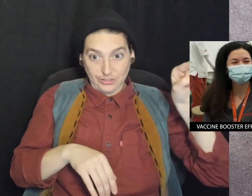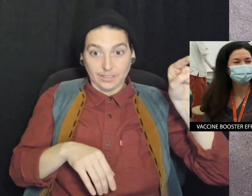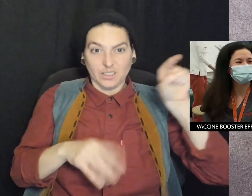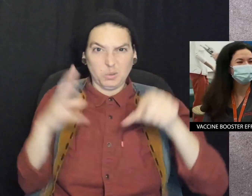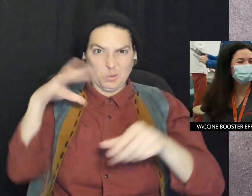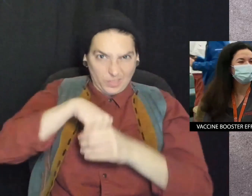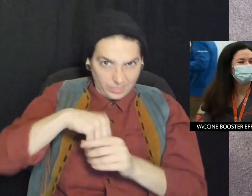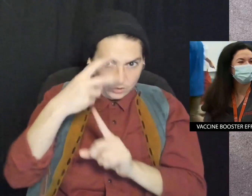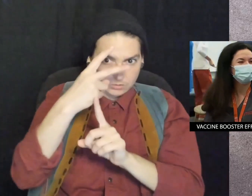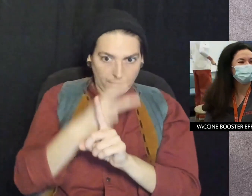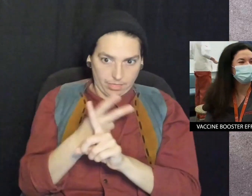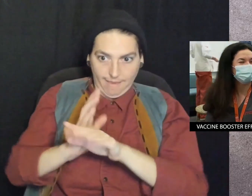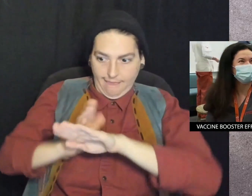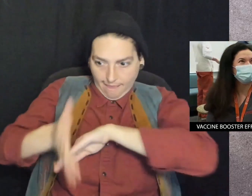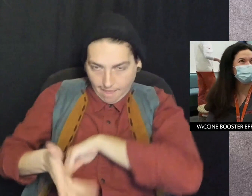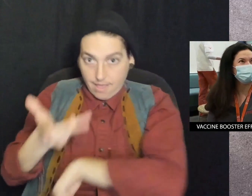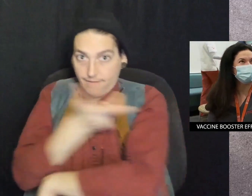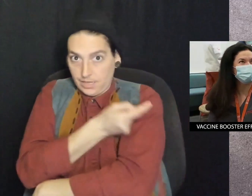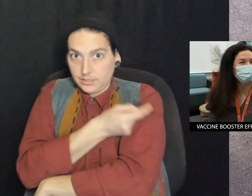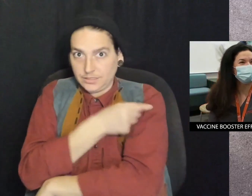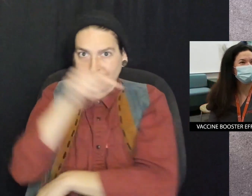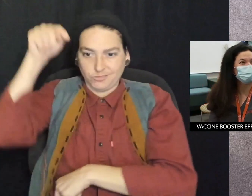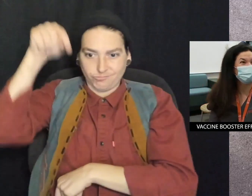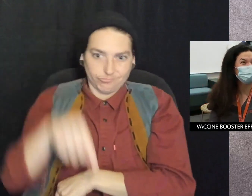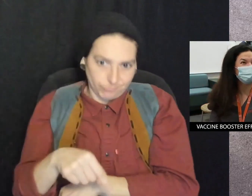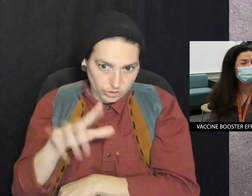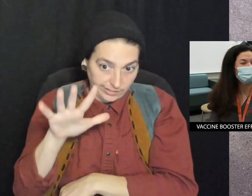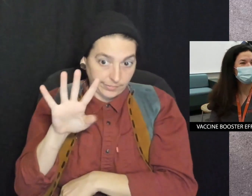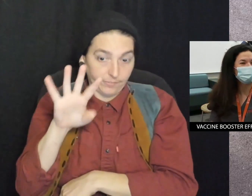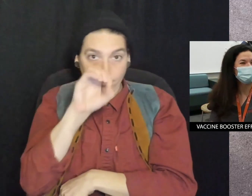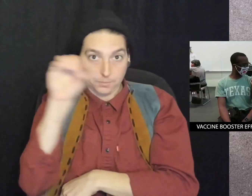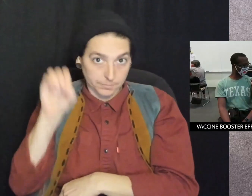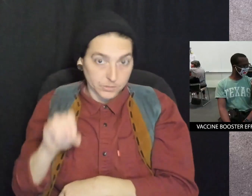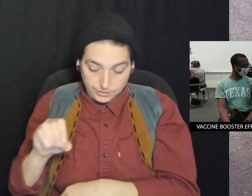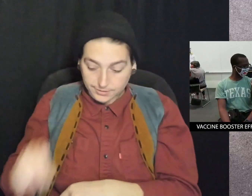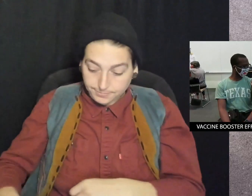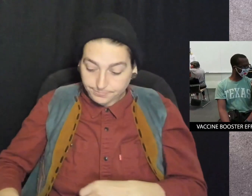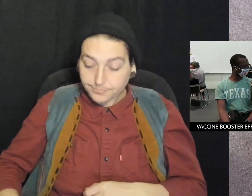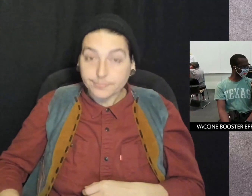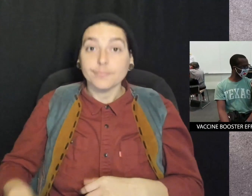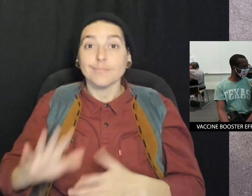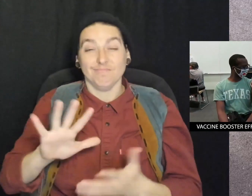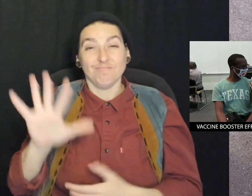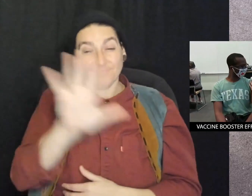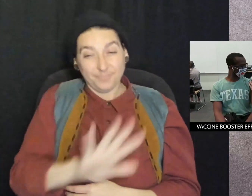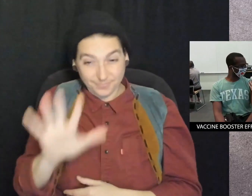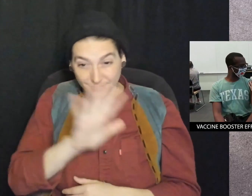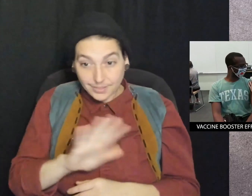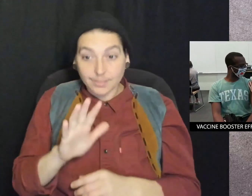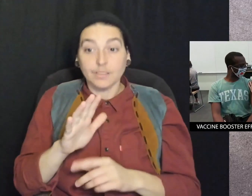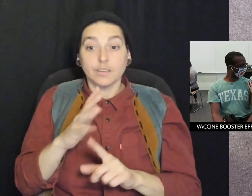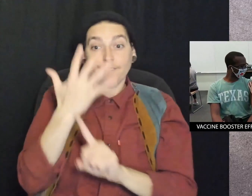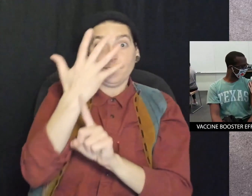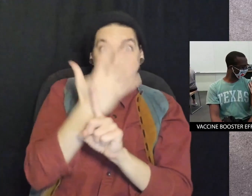the agency says that with the omicron variant vaccine effectiveness against hospitalizations